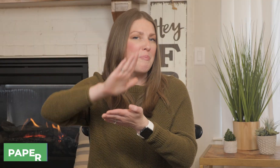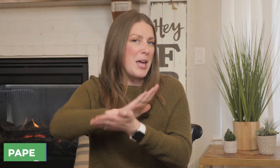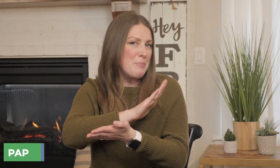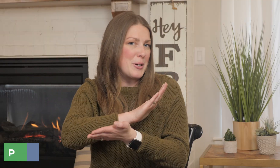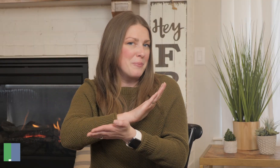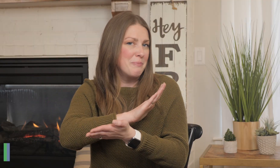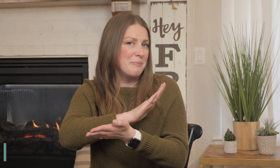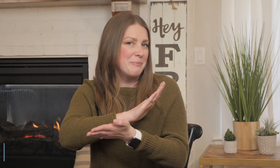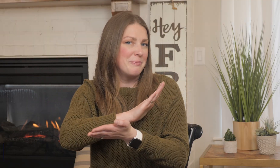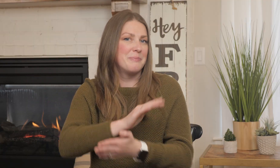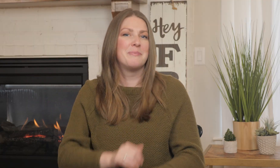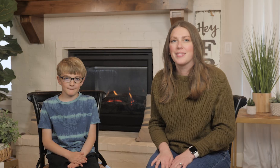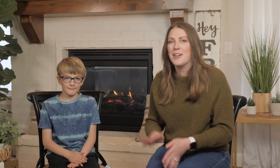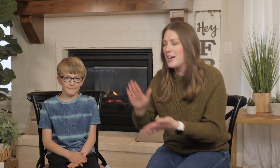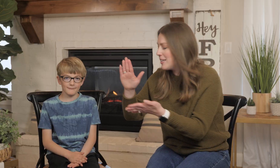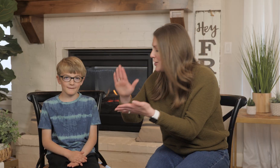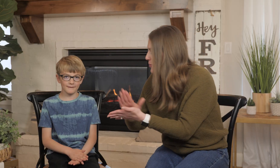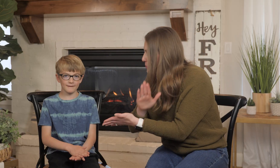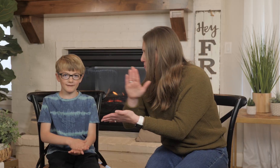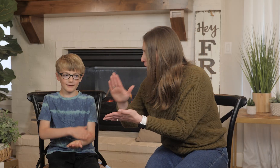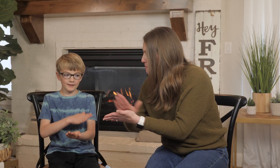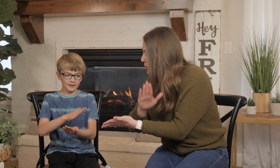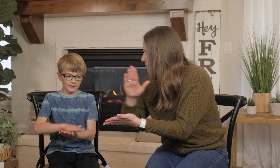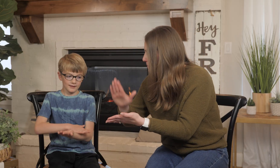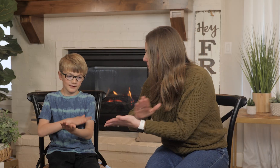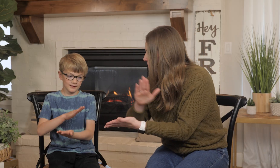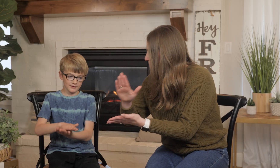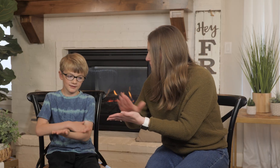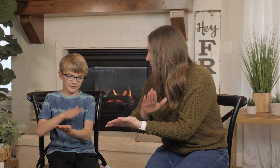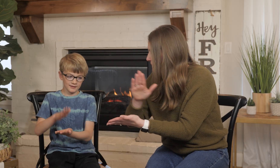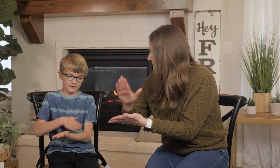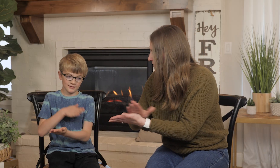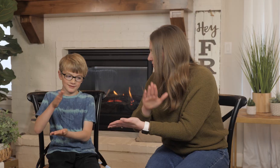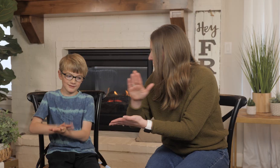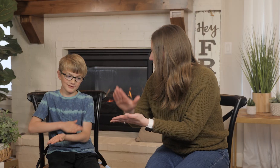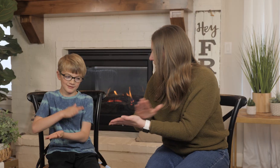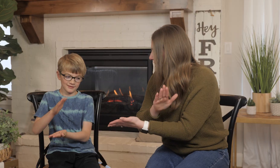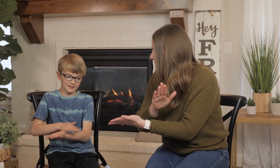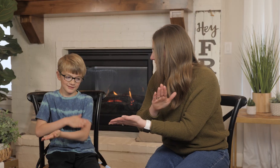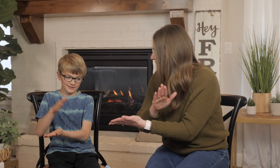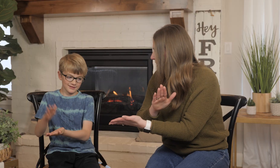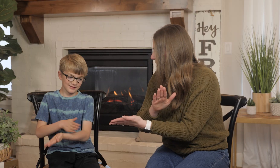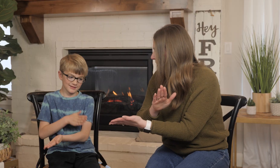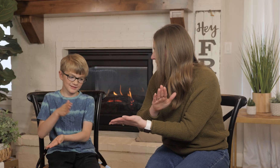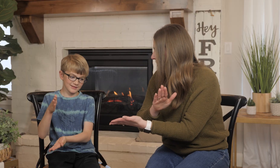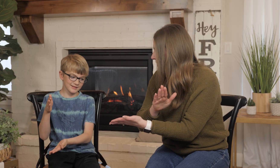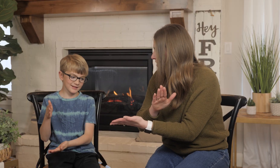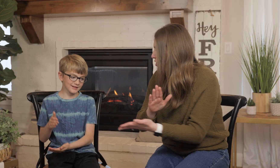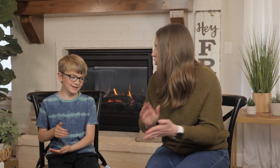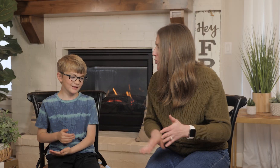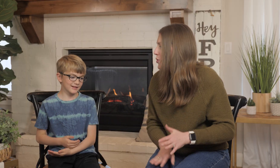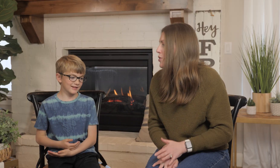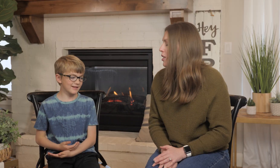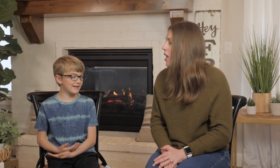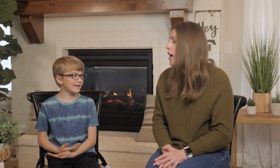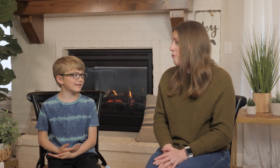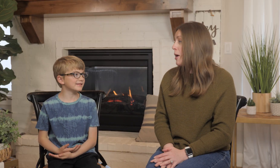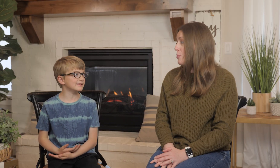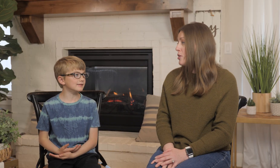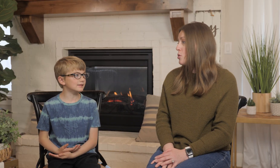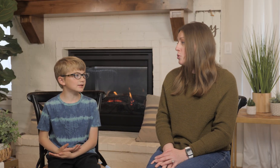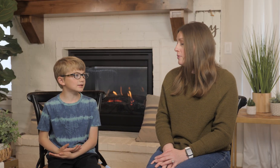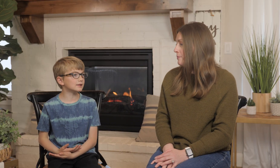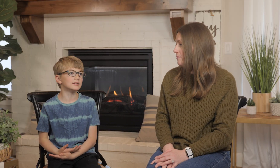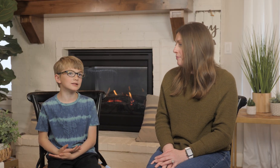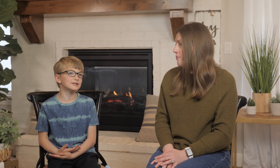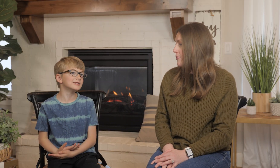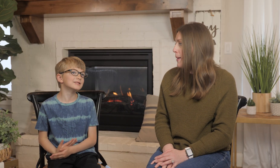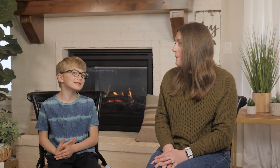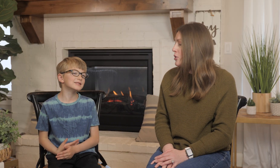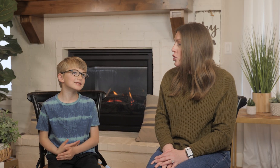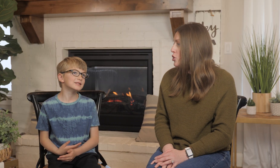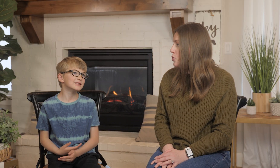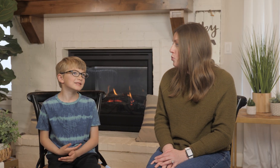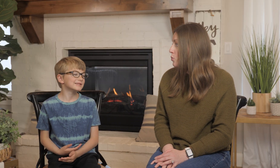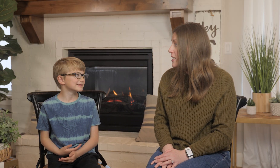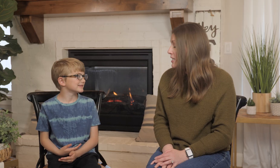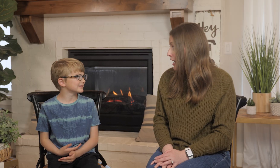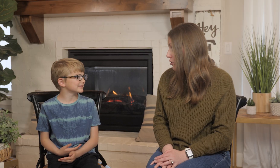paper. All right can you do paper? Very good, do you use a lot of paper at school? Uh-huh. But do you recycle